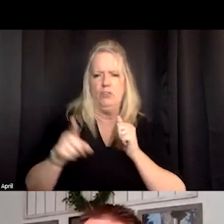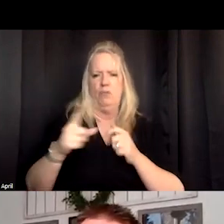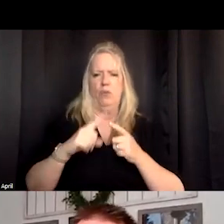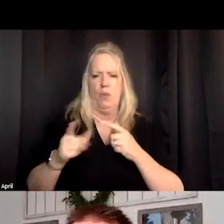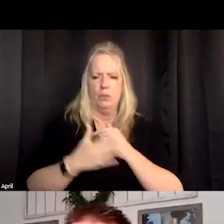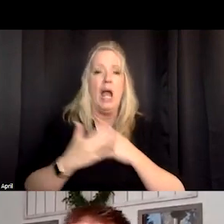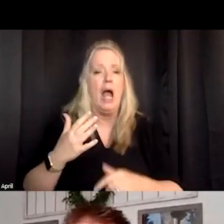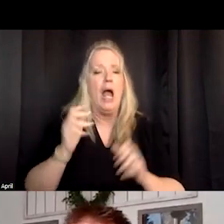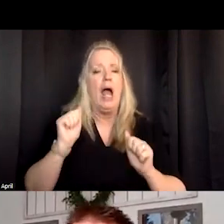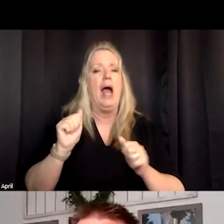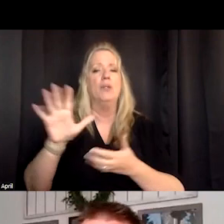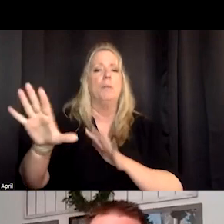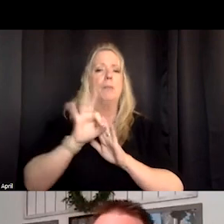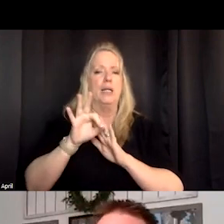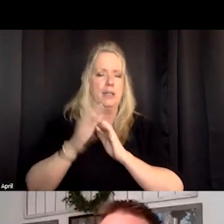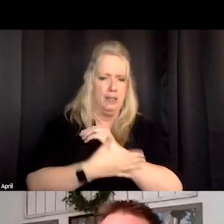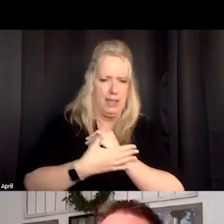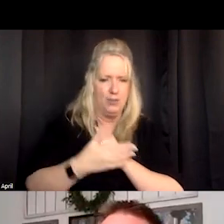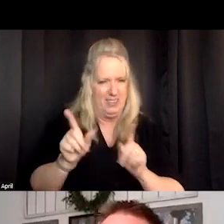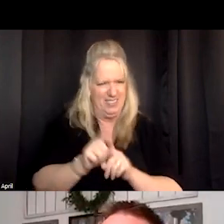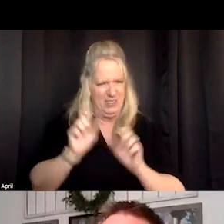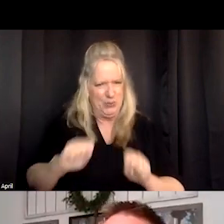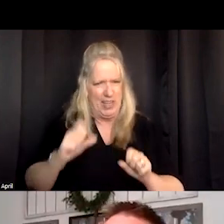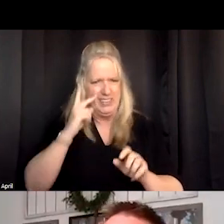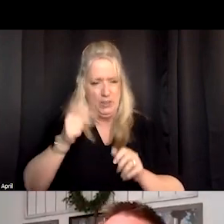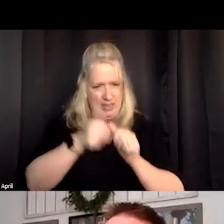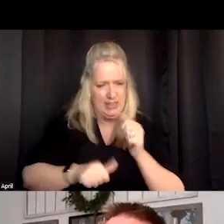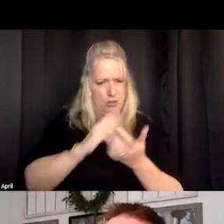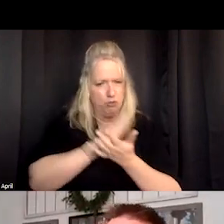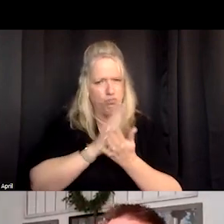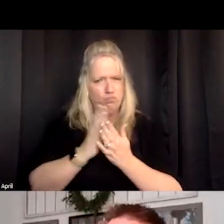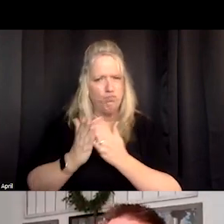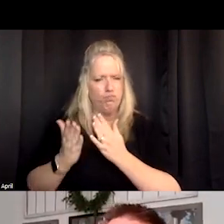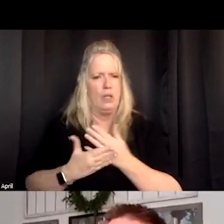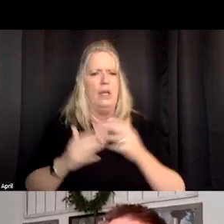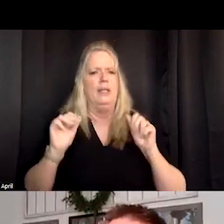COULD PICK A COUNTY. AS YOU SEE, GO THROUGH EACH ONE. I CAN SELECT THEM. SELECT MULTIPLE ONES IF